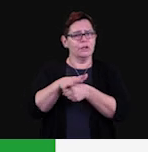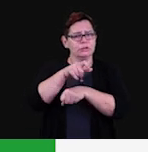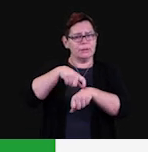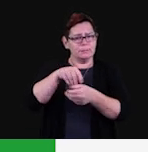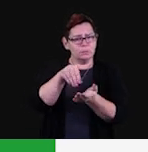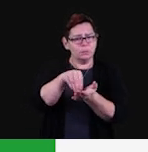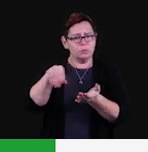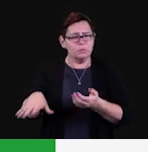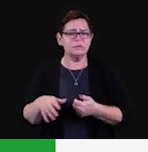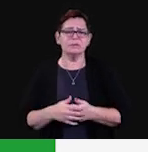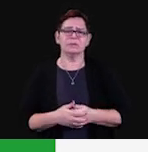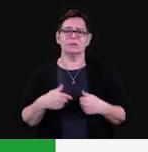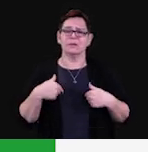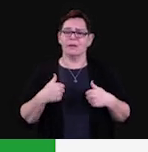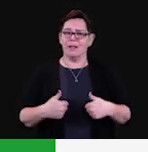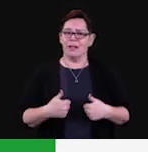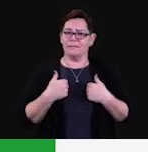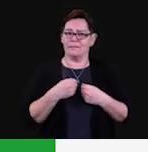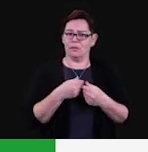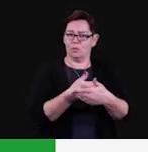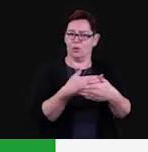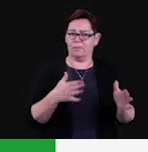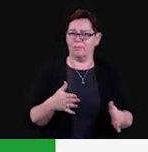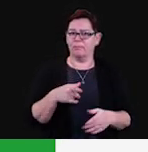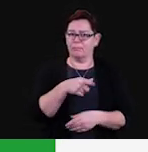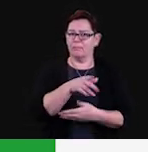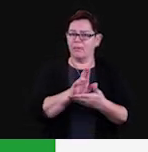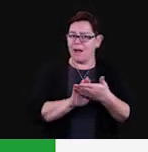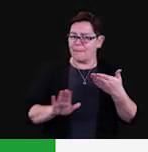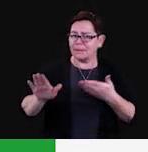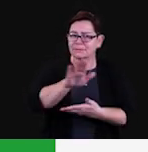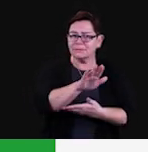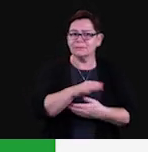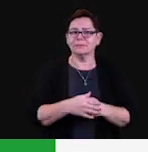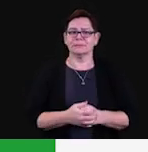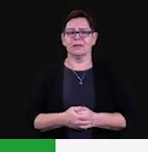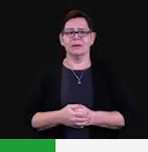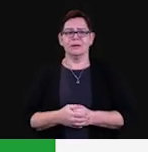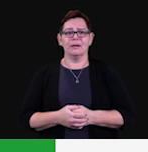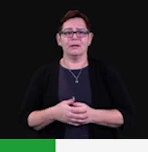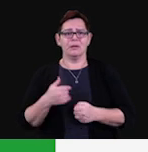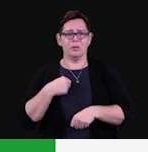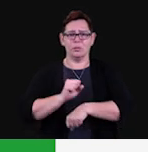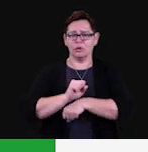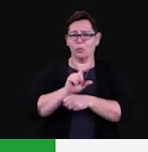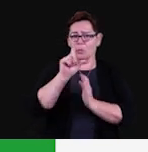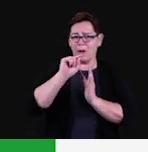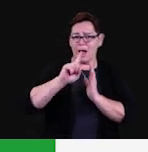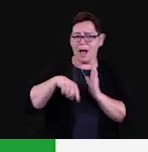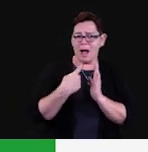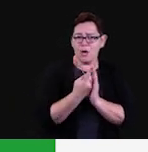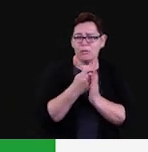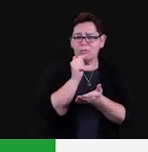I work 20 hours per week at the campus cafeteria; I pay monthly gym fees;